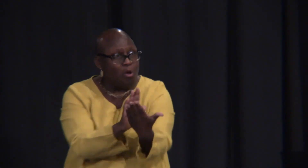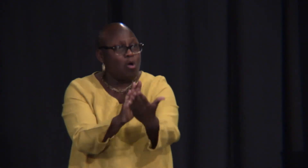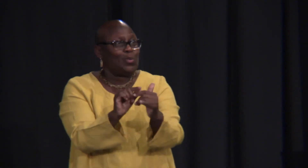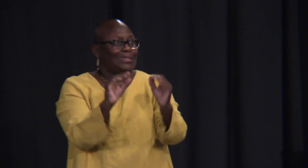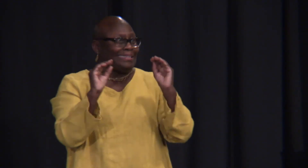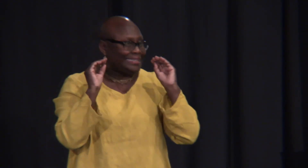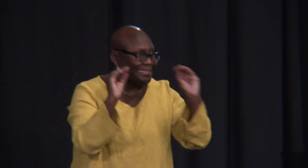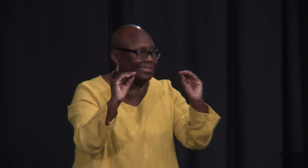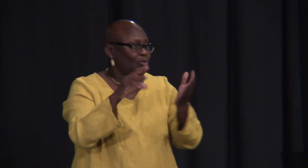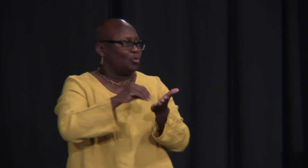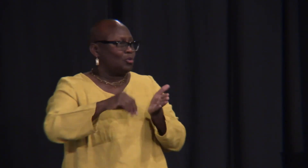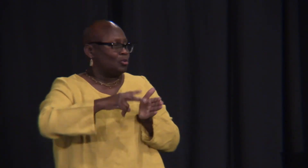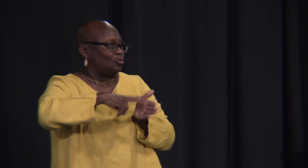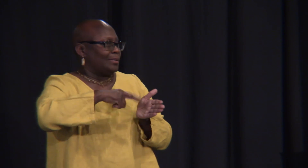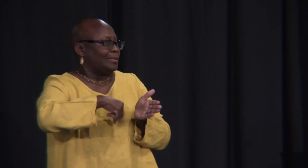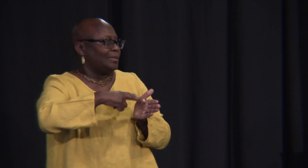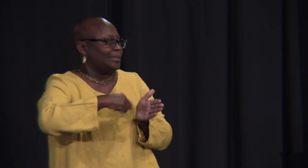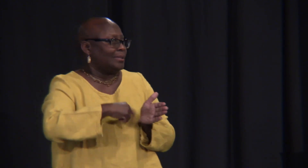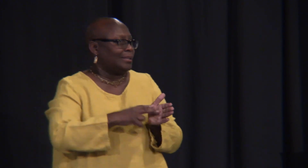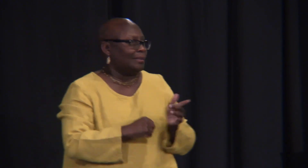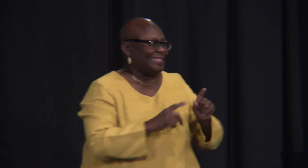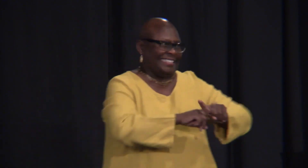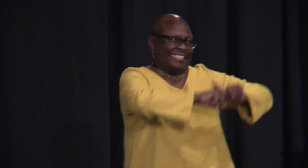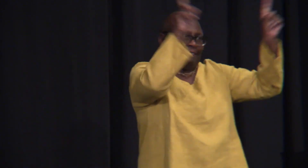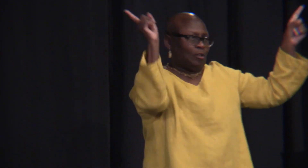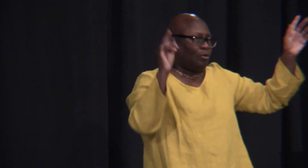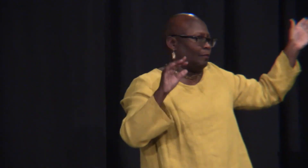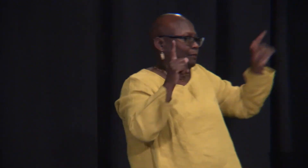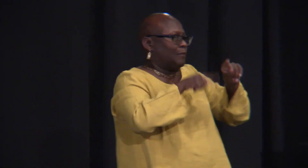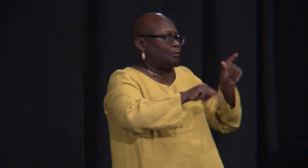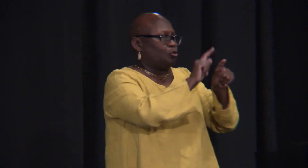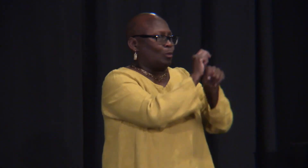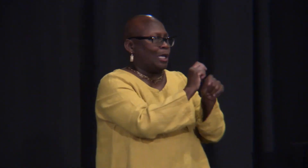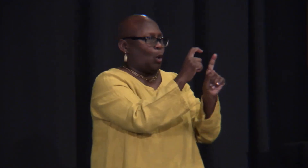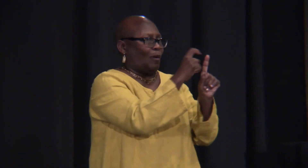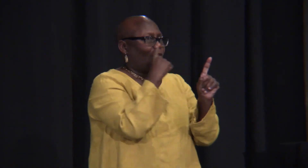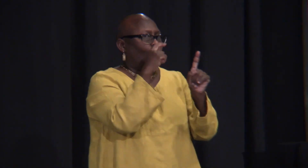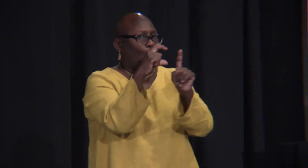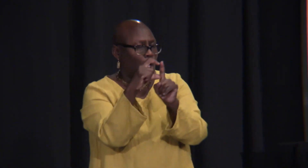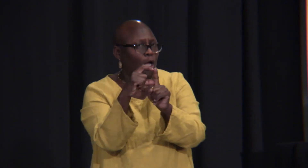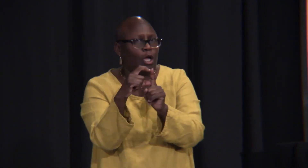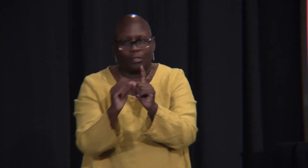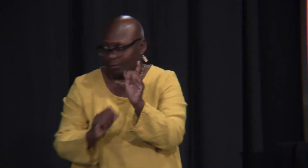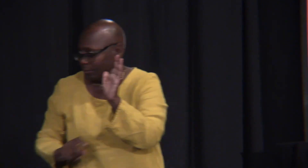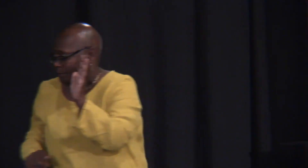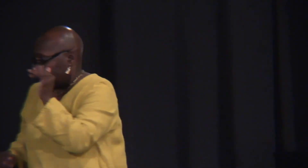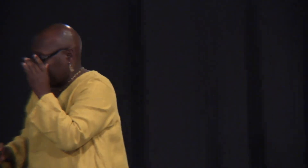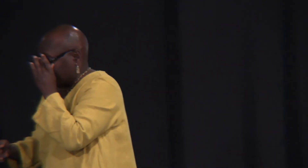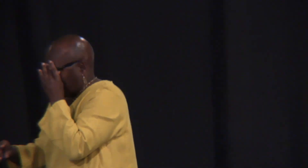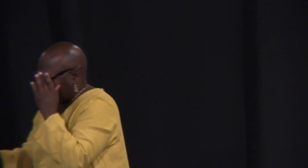text to enjoy it so approaches other than word my word have to happen first.